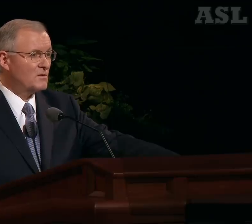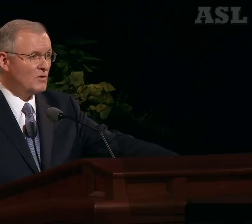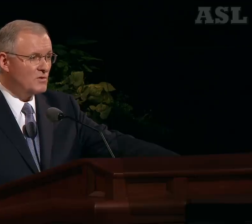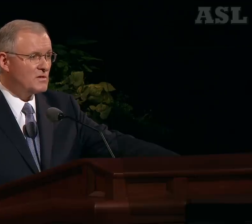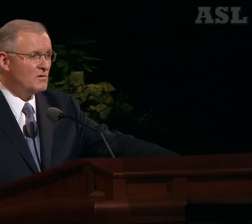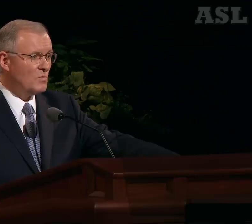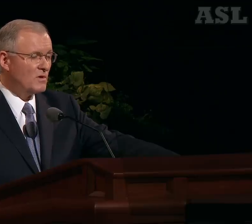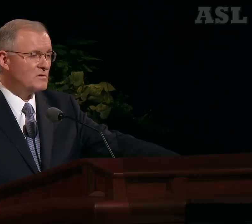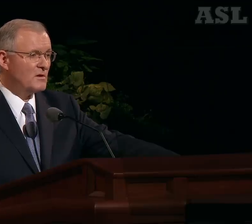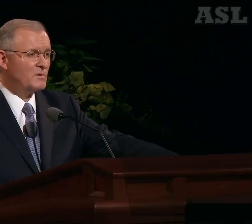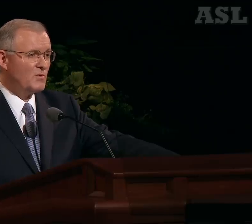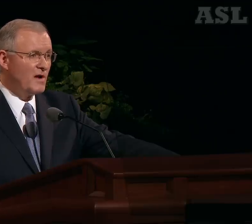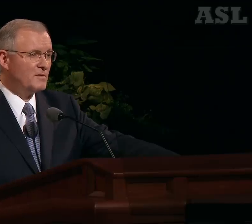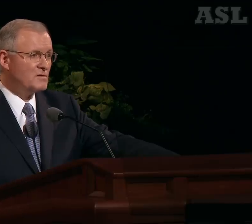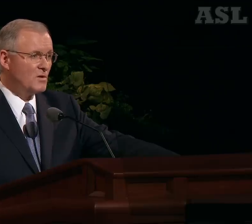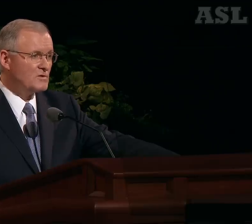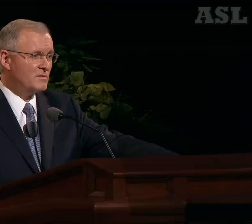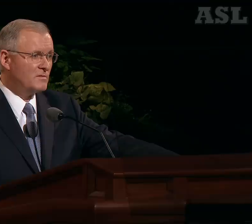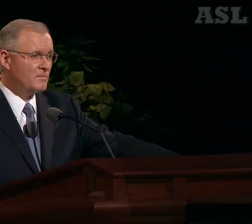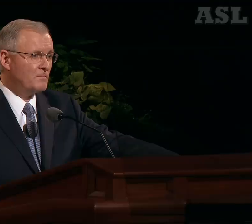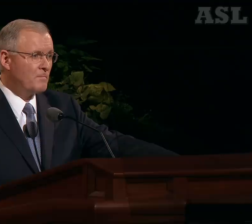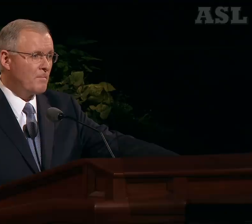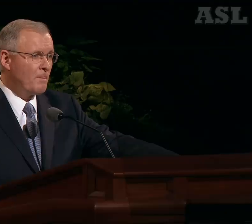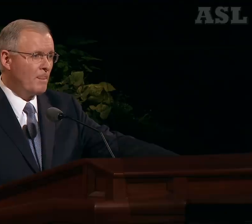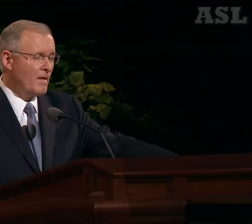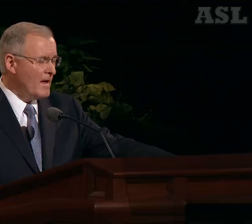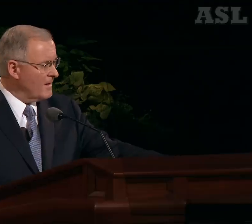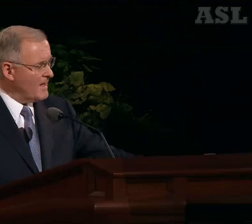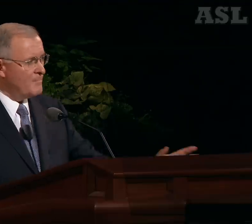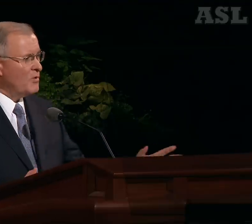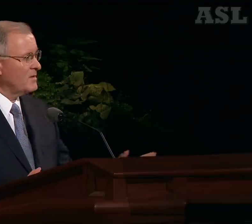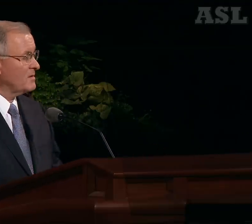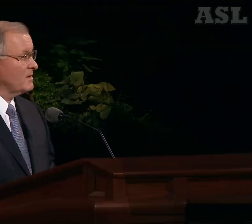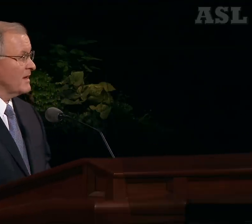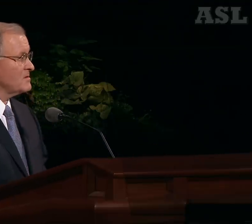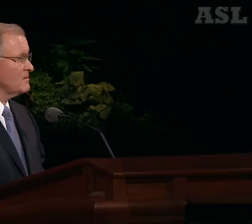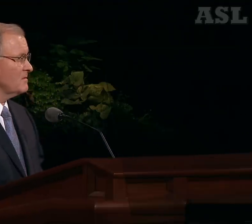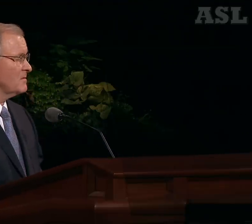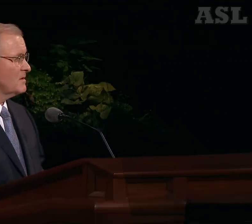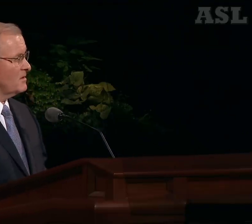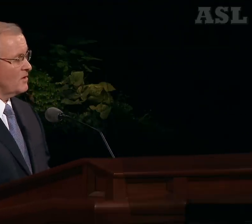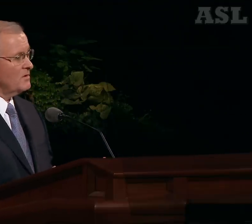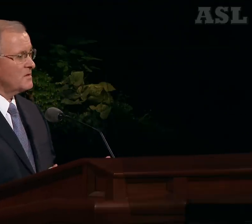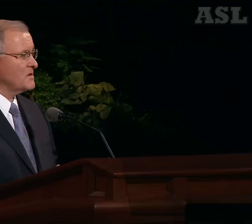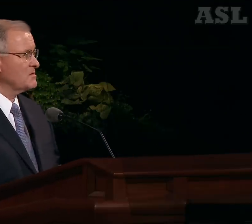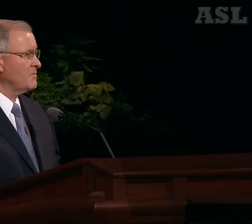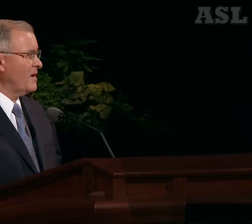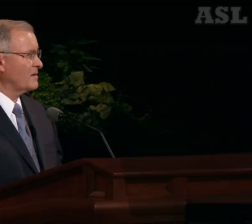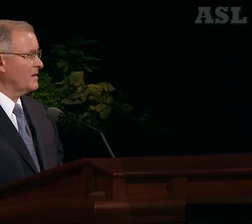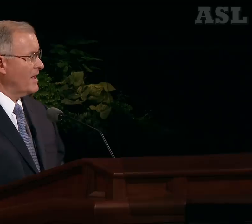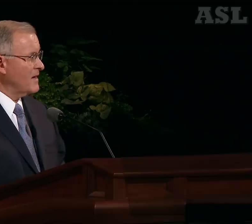APPOINTMENT WAS TO TEACH THE FIRST VISION, USING THE WORDS OF